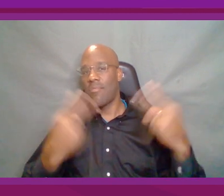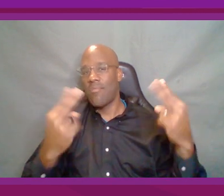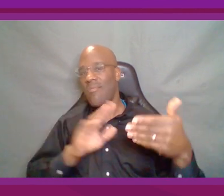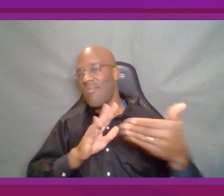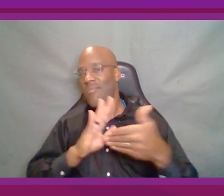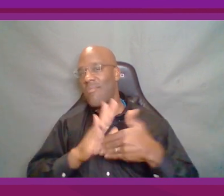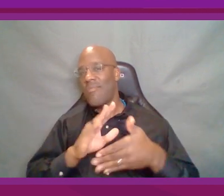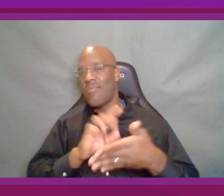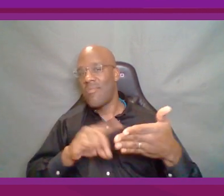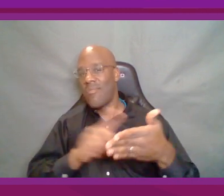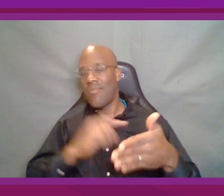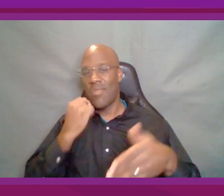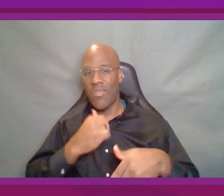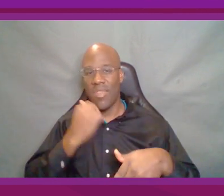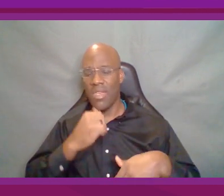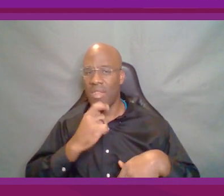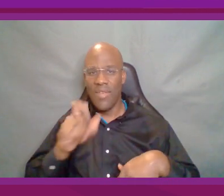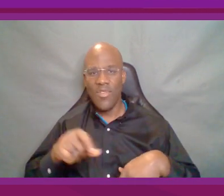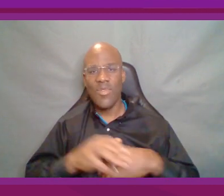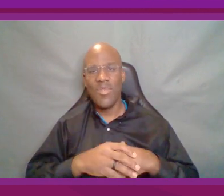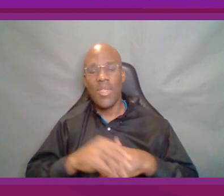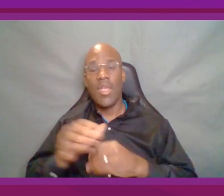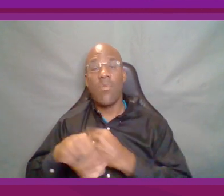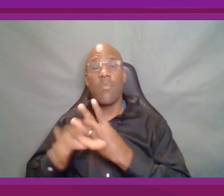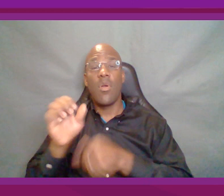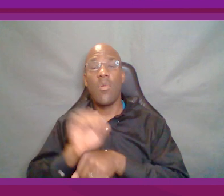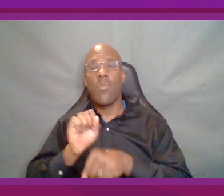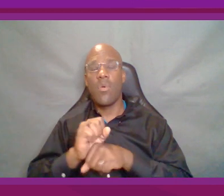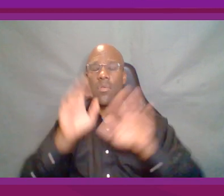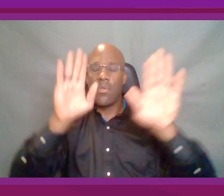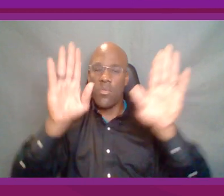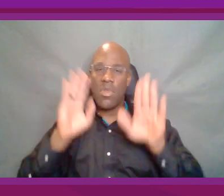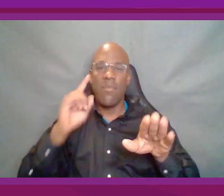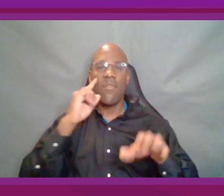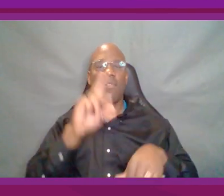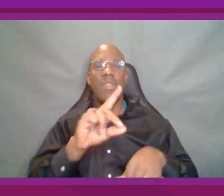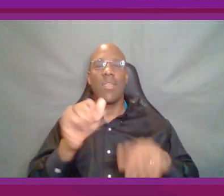day-to-day basis, and remote work is doing wonders for the